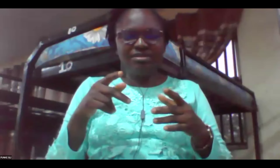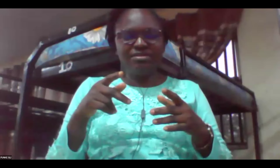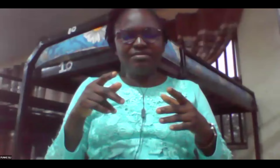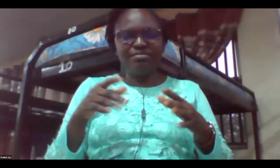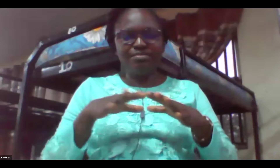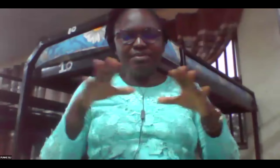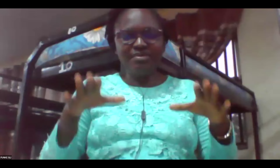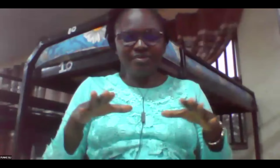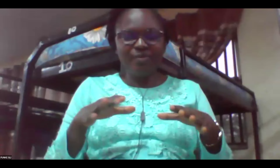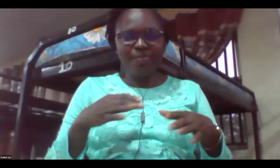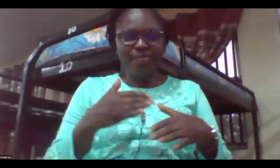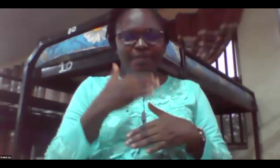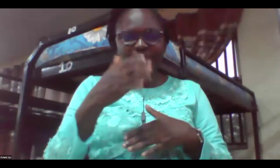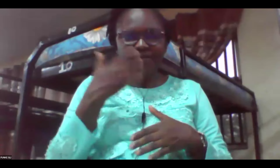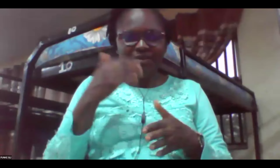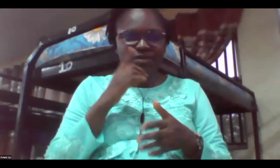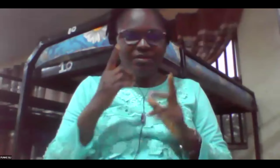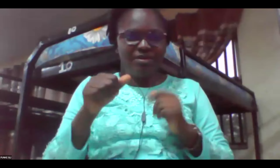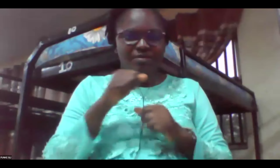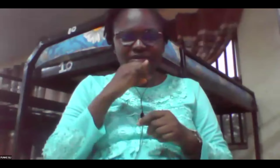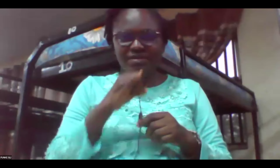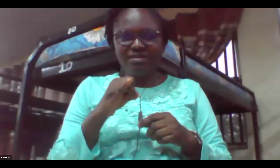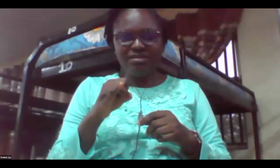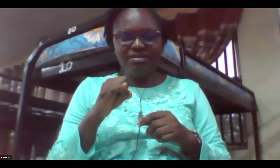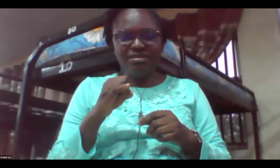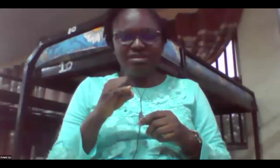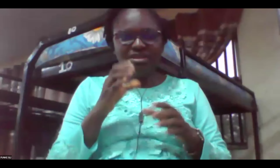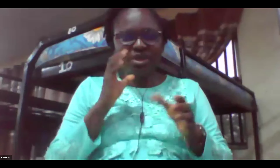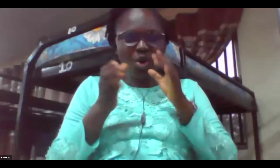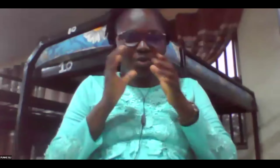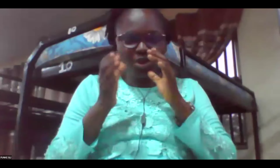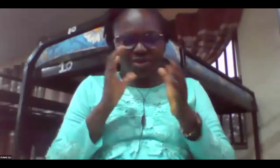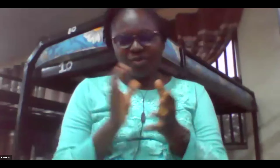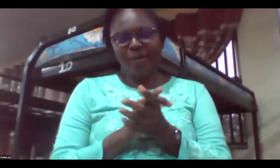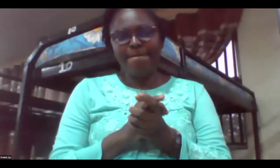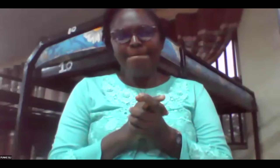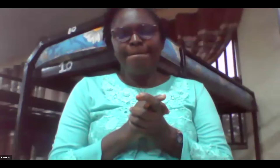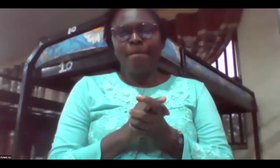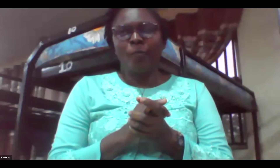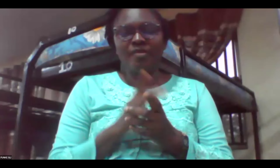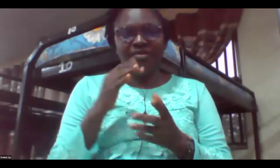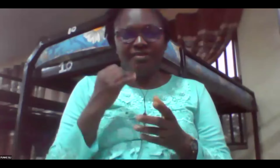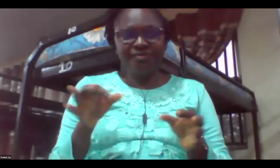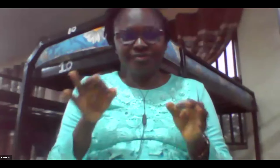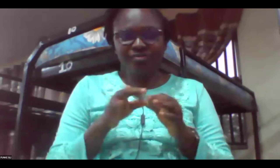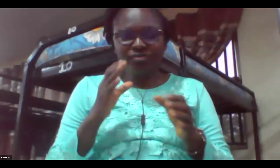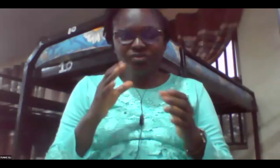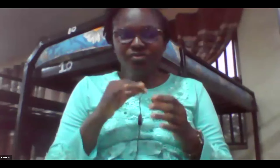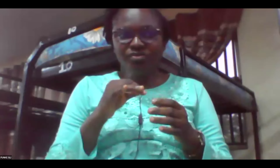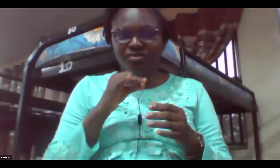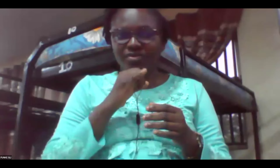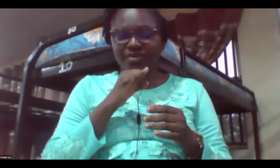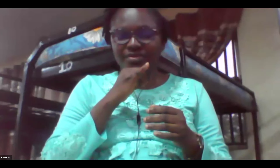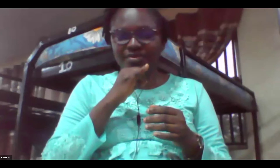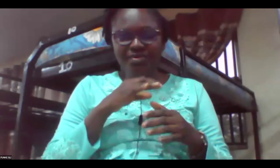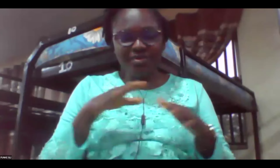Okay, so the next thing I want to talk about is our mode of communication one of the major key mode of communication for us on this platform